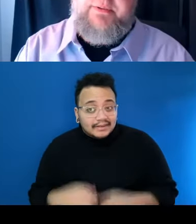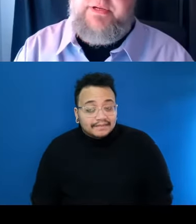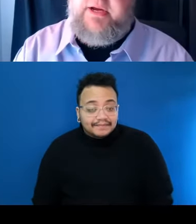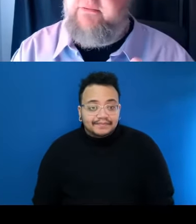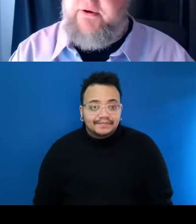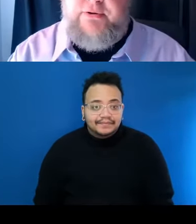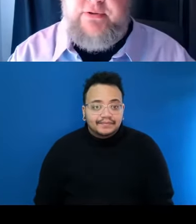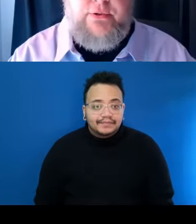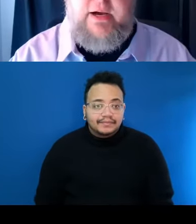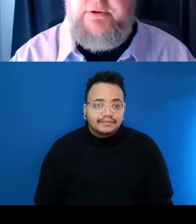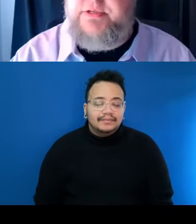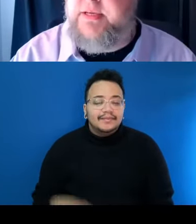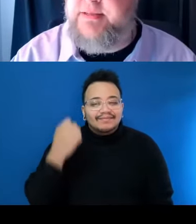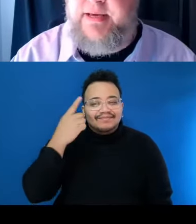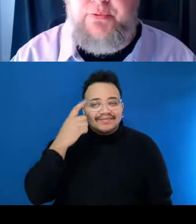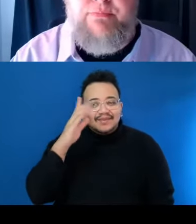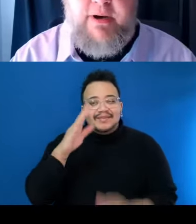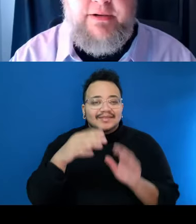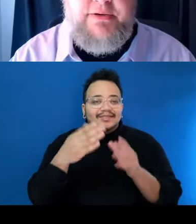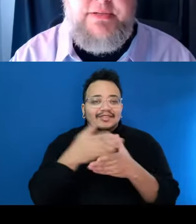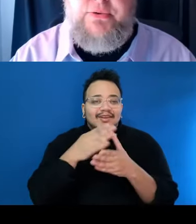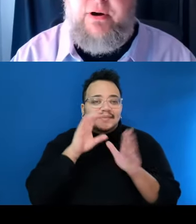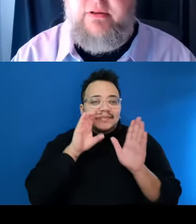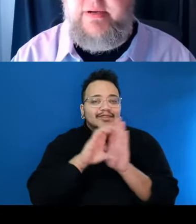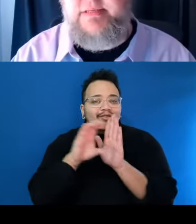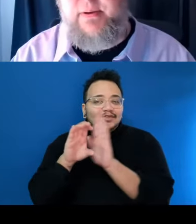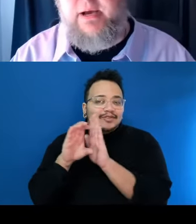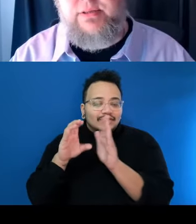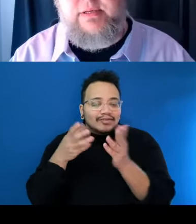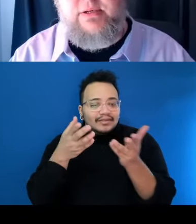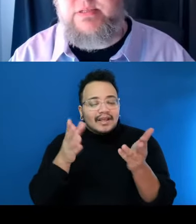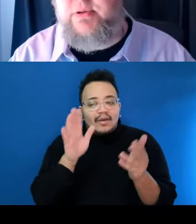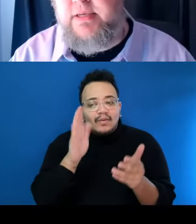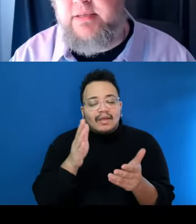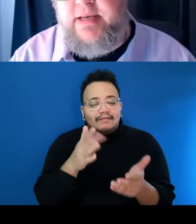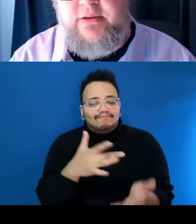We're gonna be sharing photos throughout, just as reminders to all of us about the resilience